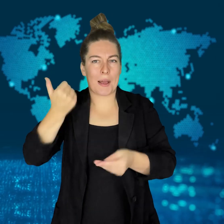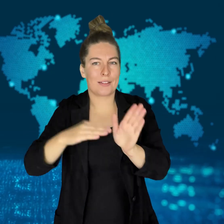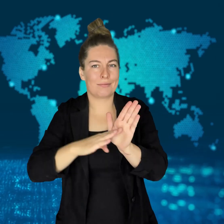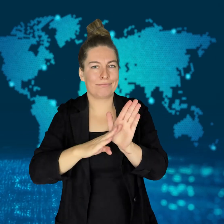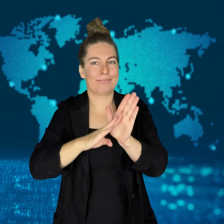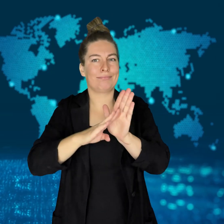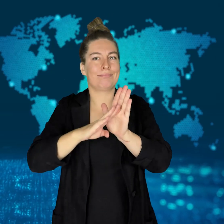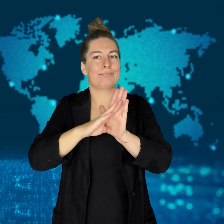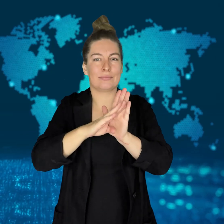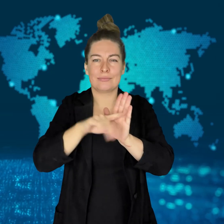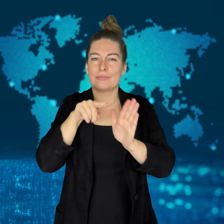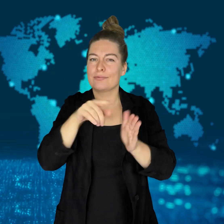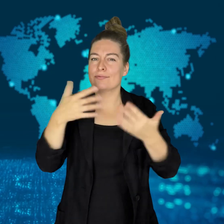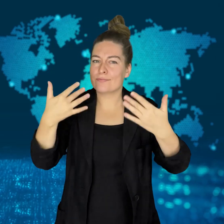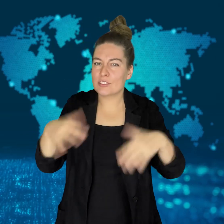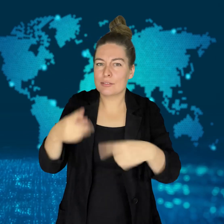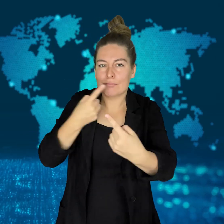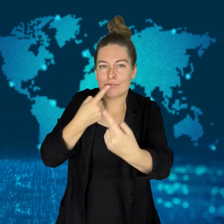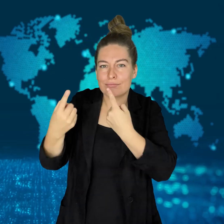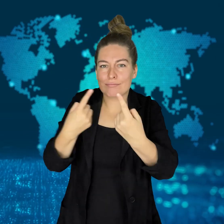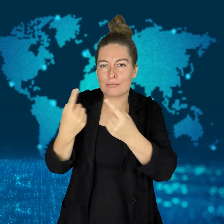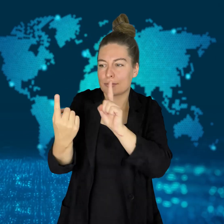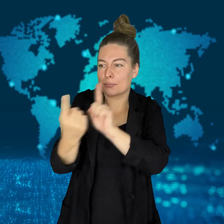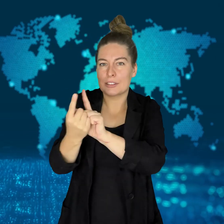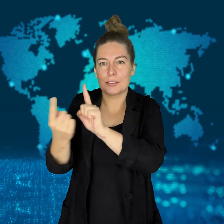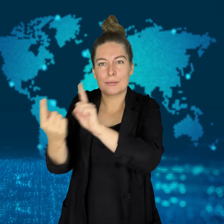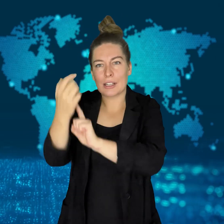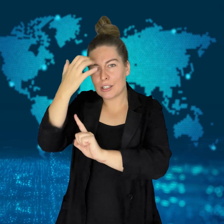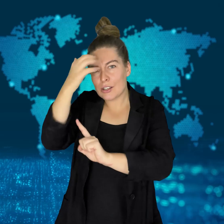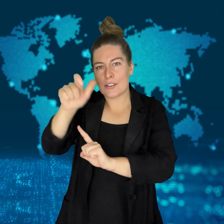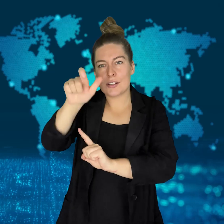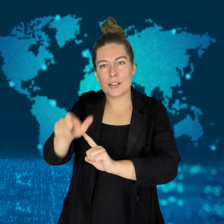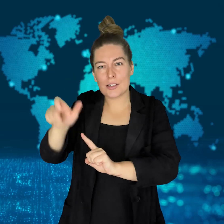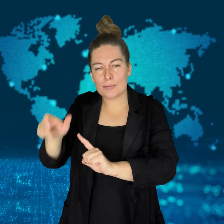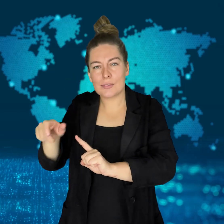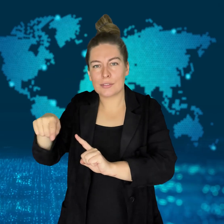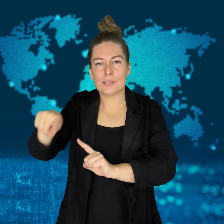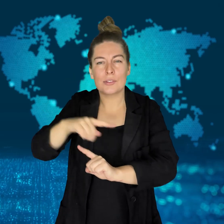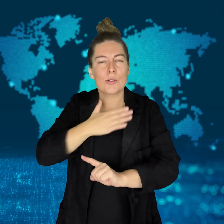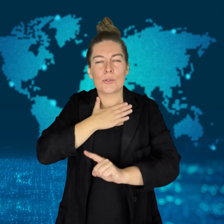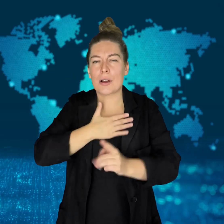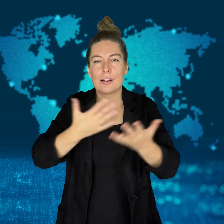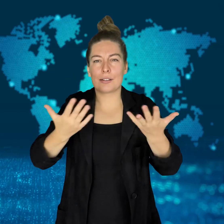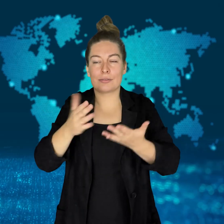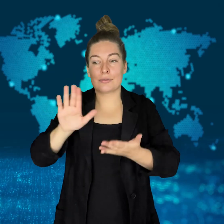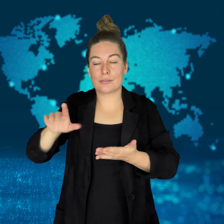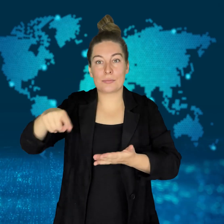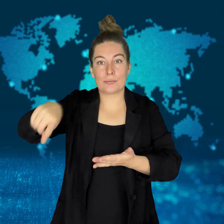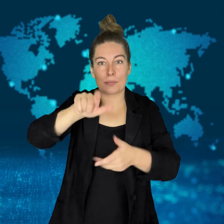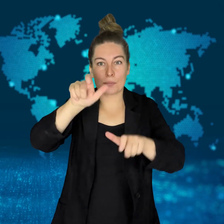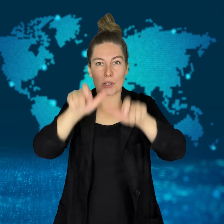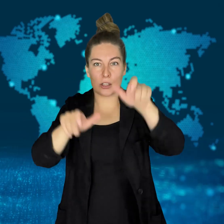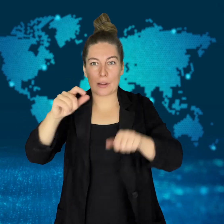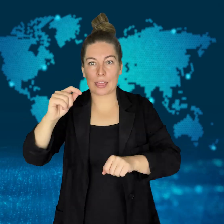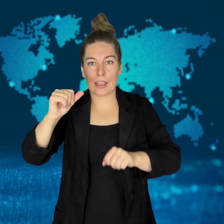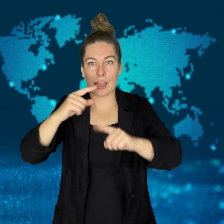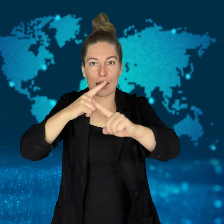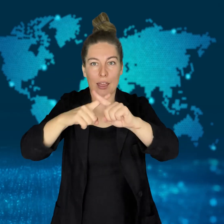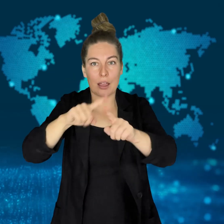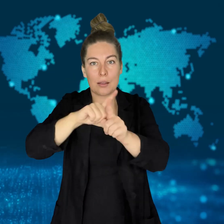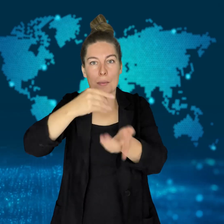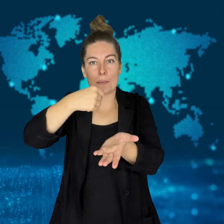He said his top priority was to improve the country's economy.